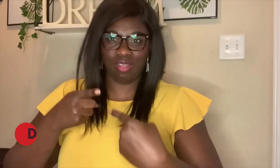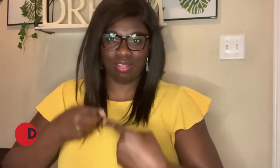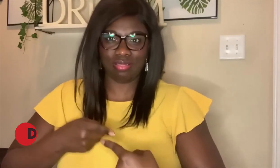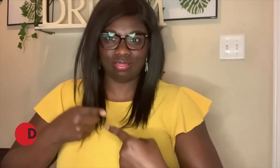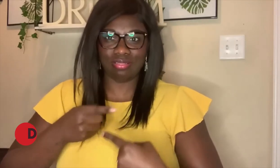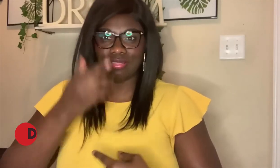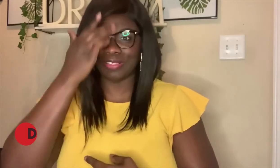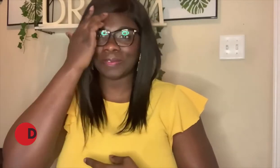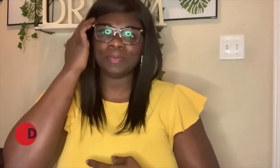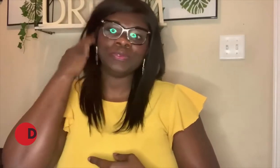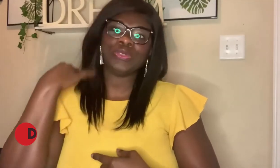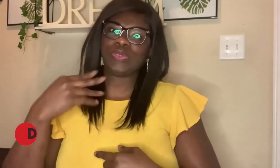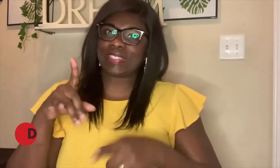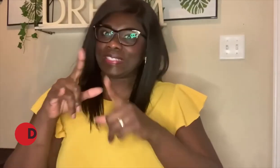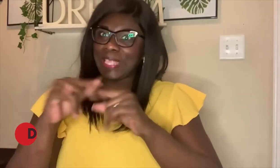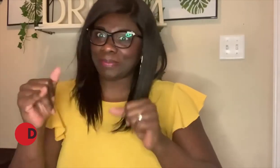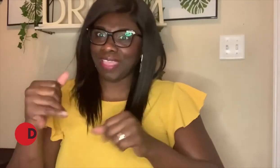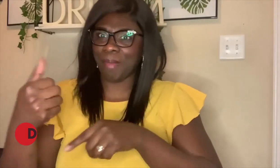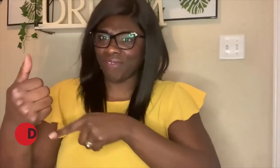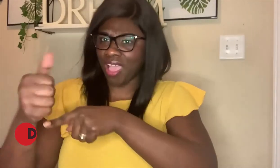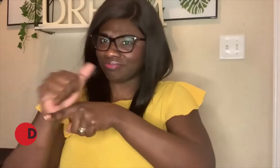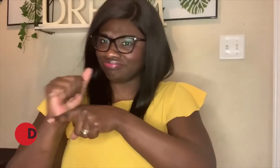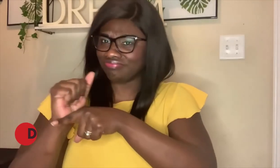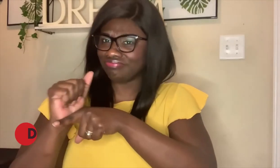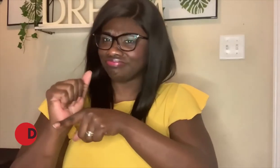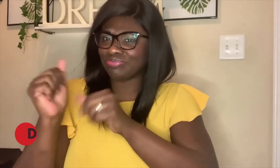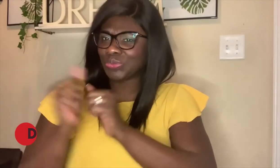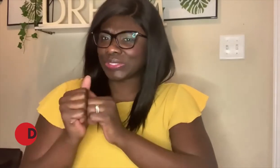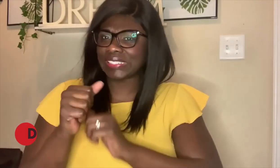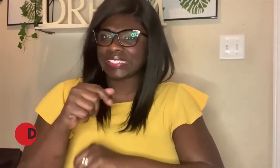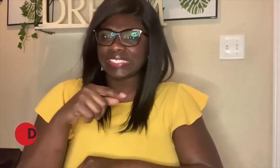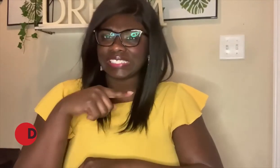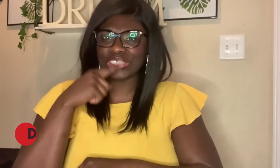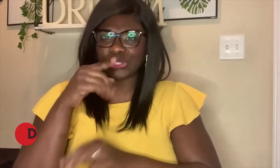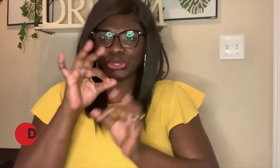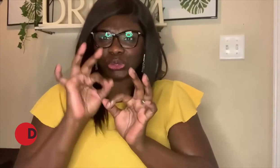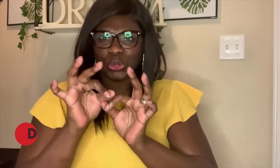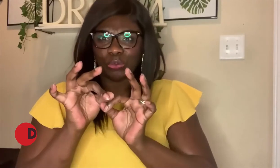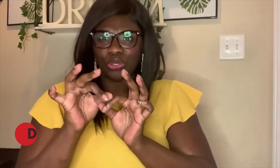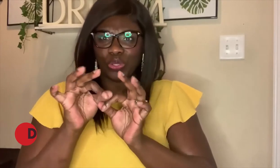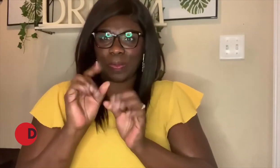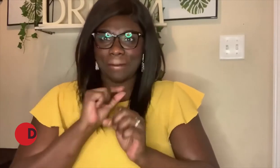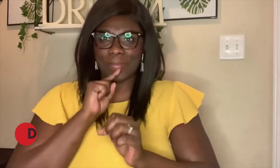At the same time practicing with the hearing interpreter to make